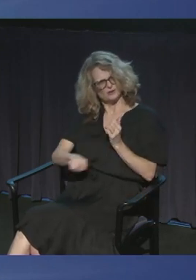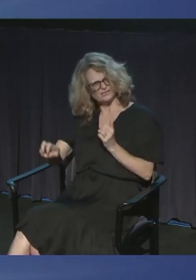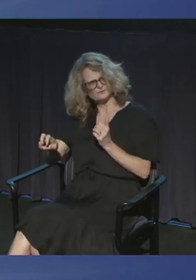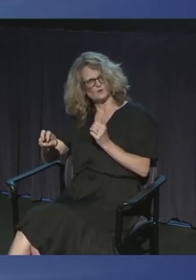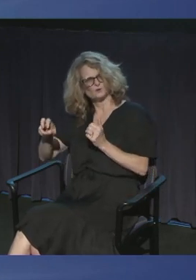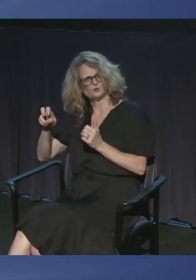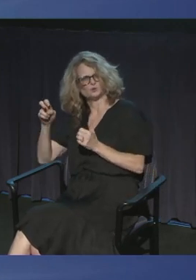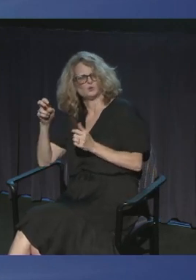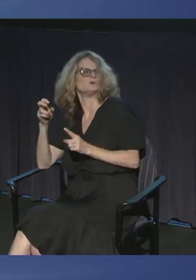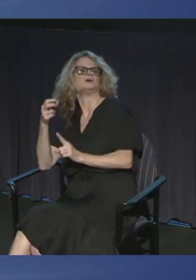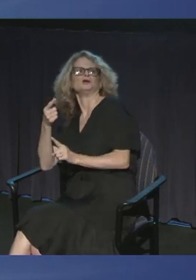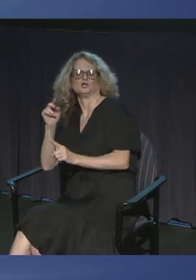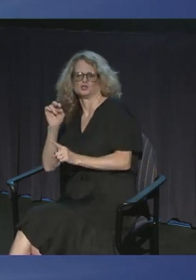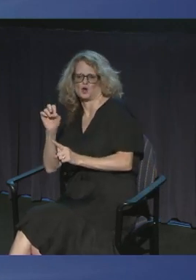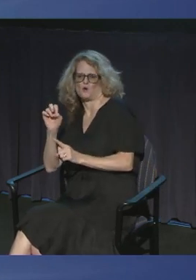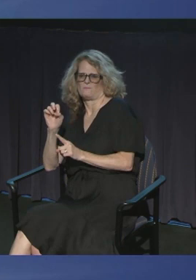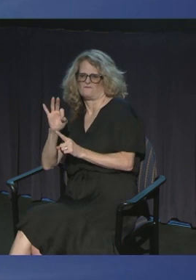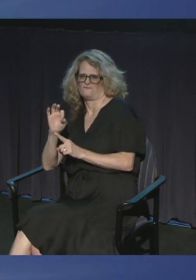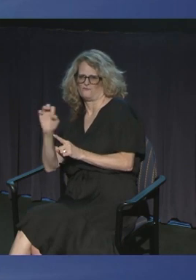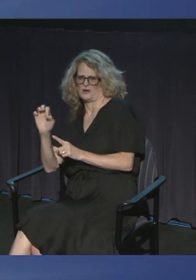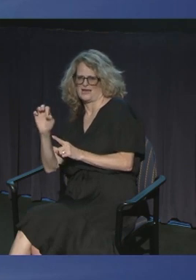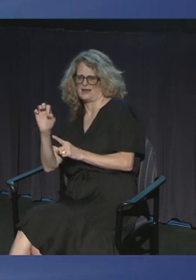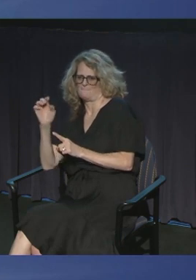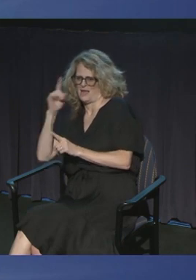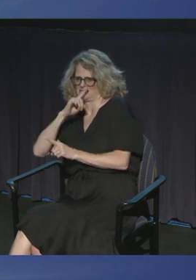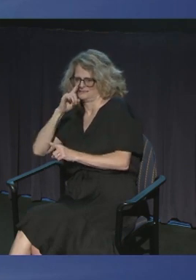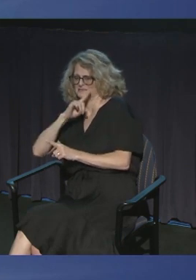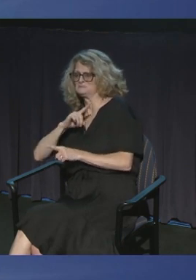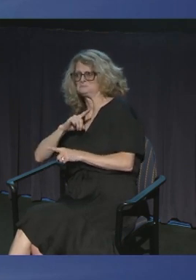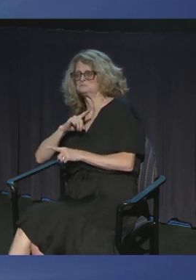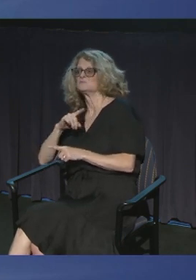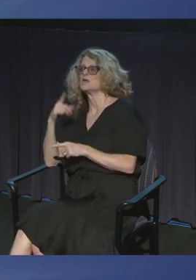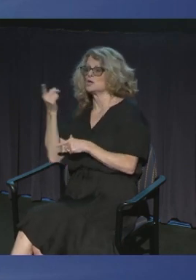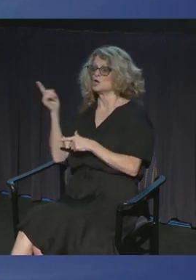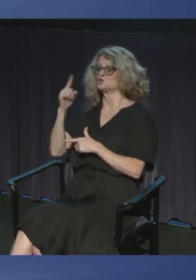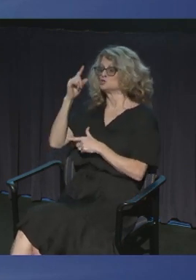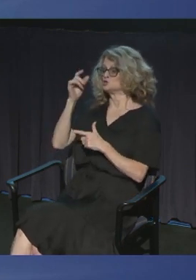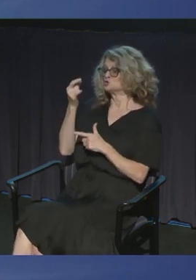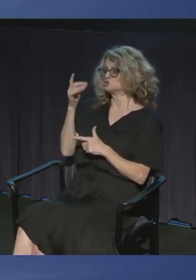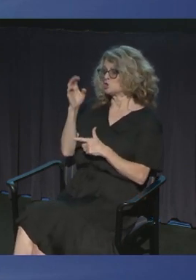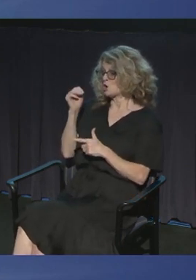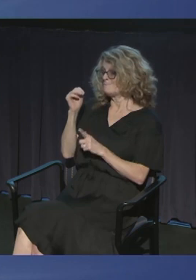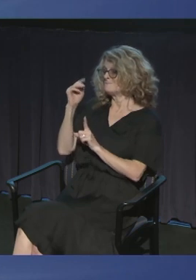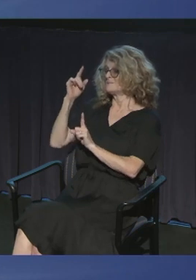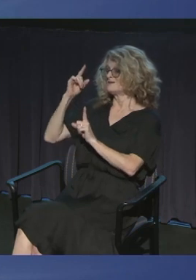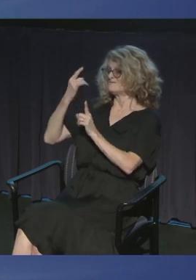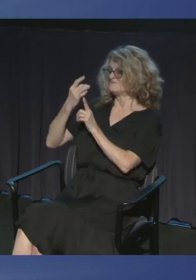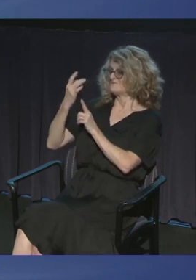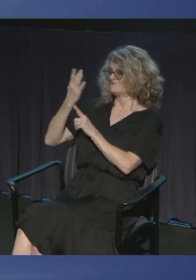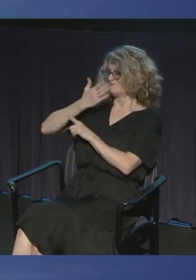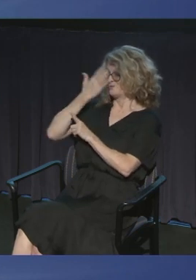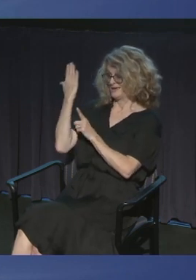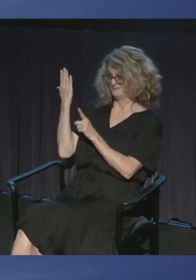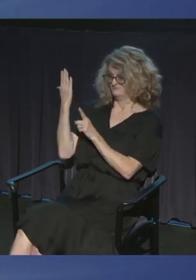MICE KEPT IN AN SPF FACILITY BUT THESE ARE GERM-FREE MICE AND SHE FOUND A VERY BIG